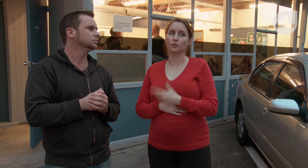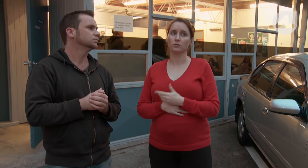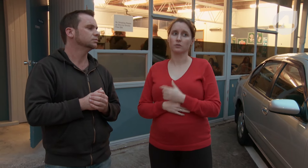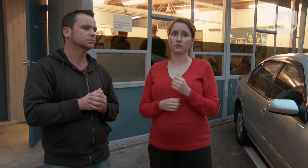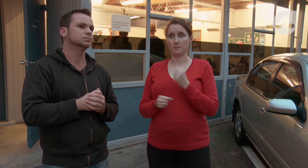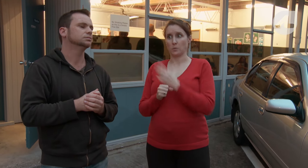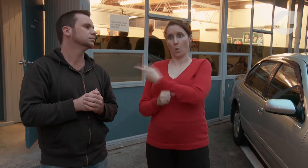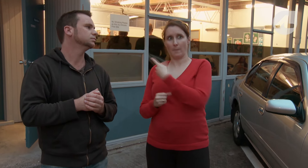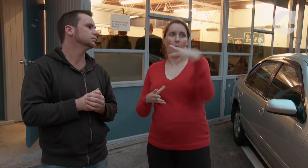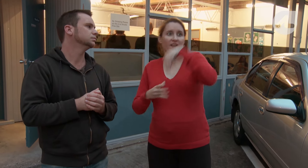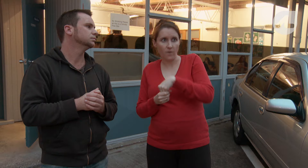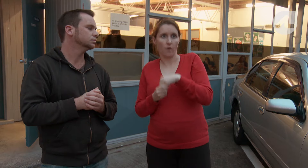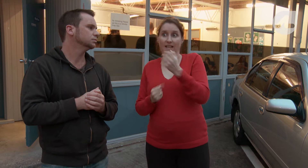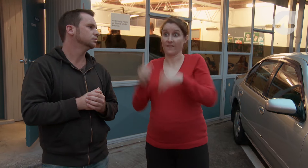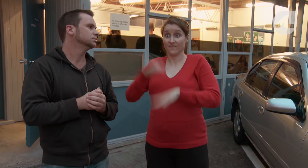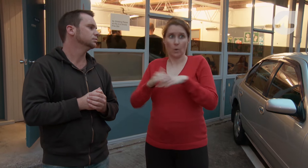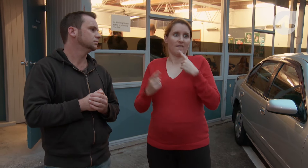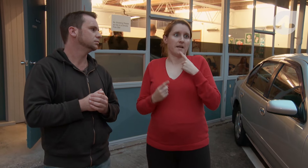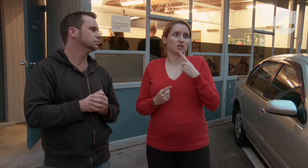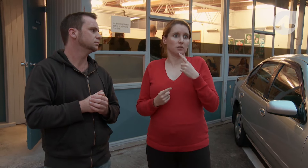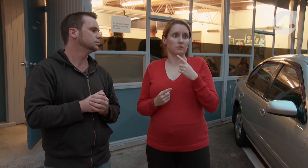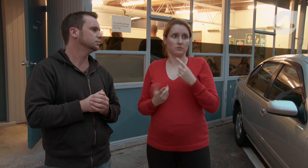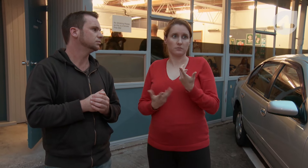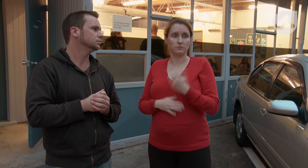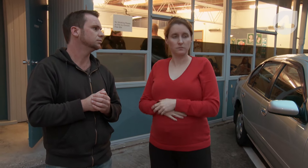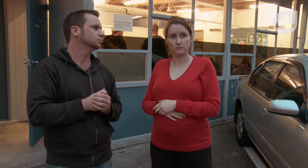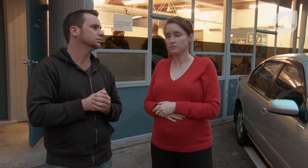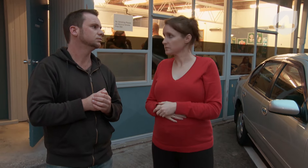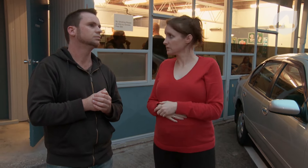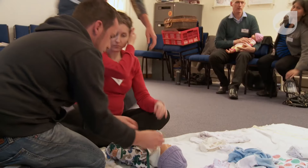and ensuring that we are involved and that we have the whole full story.